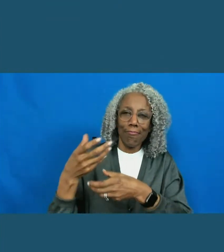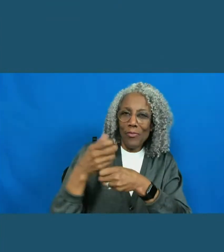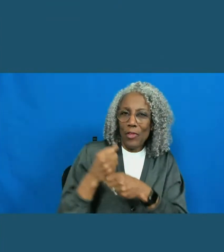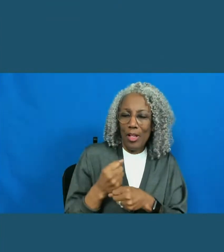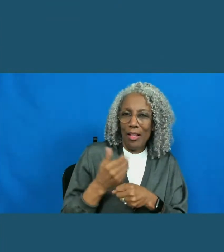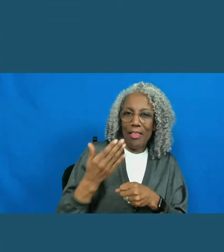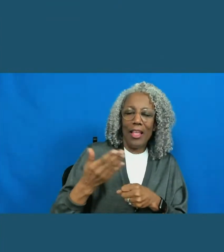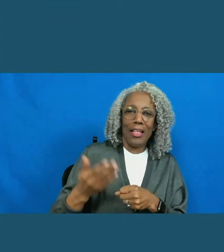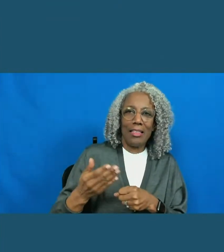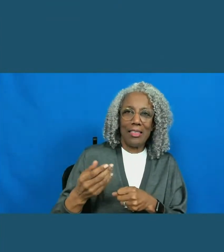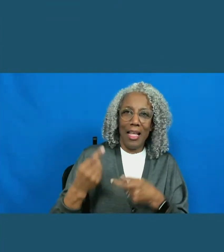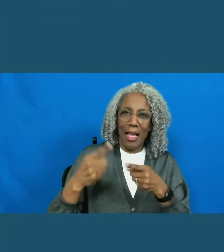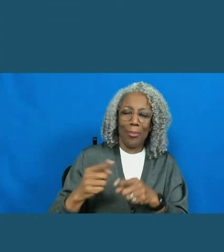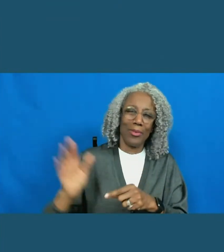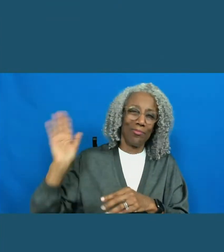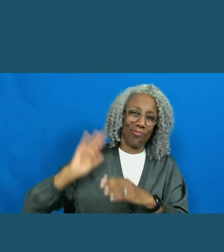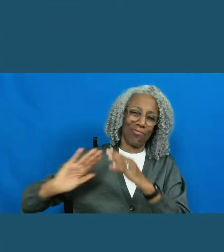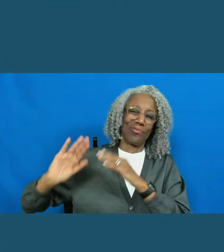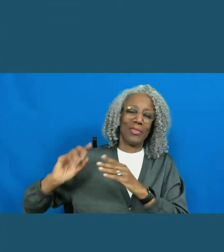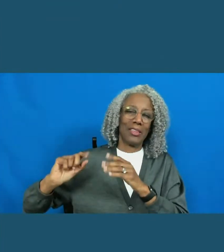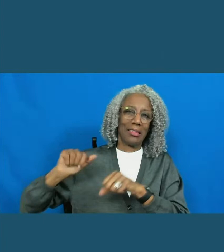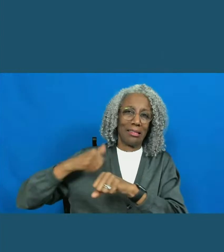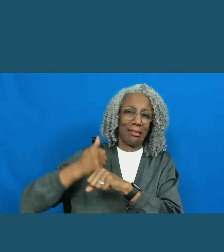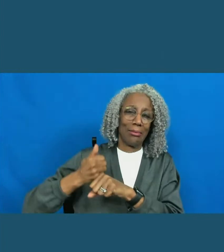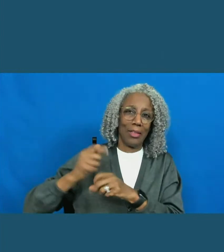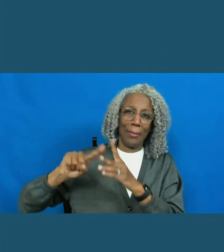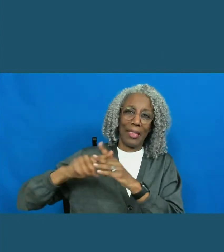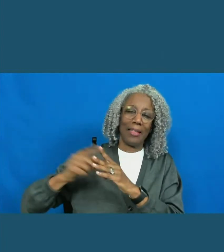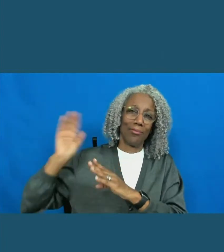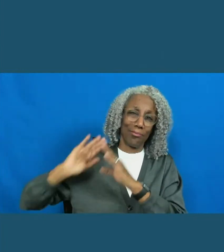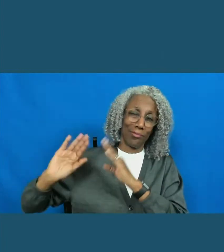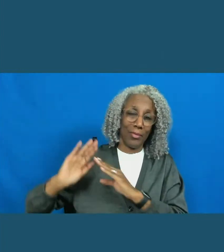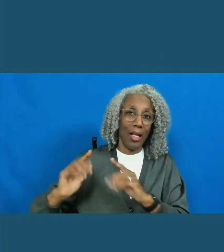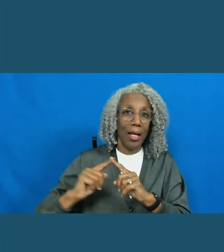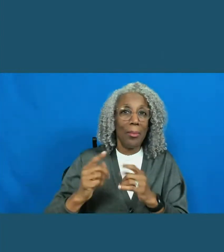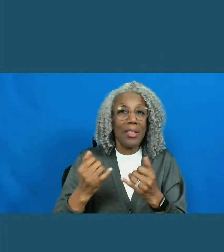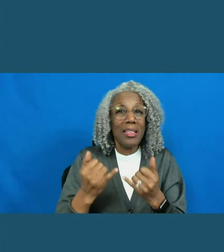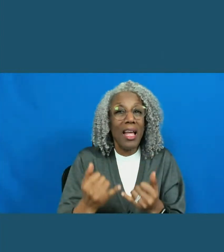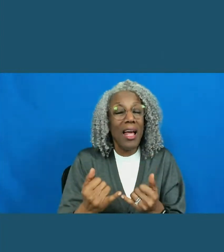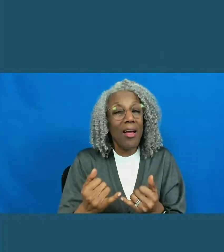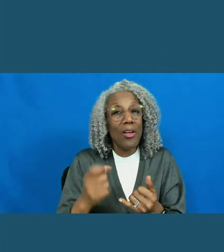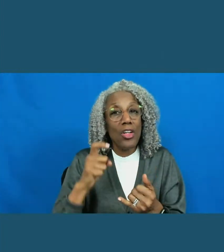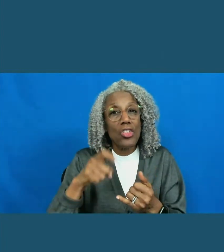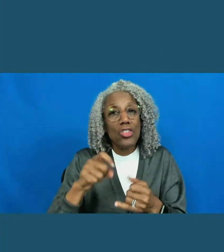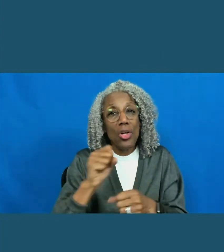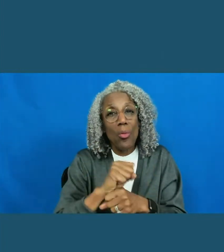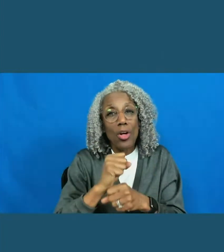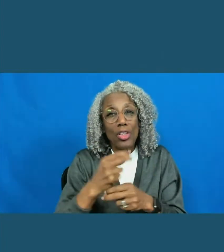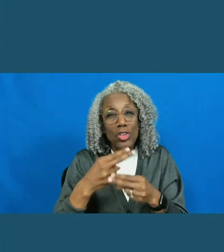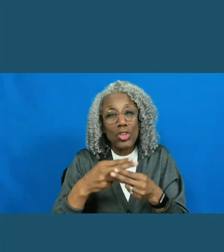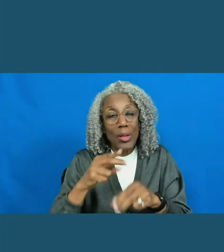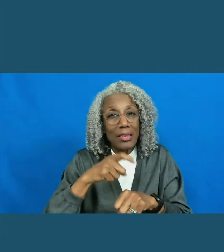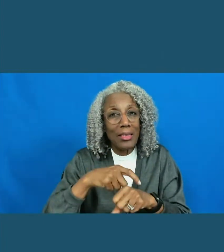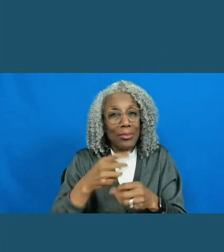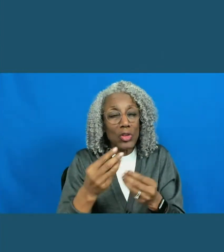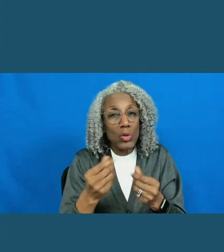your team having inherited things that have accumulated over years, but less truly tried